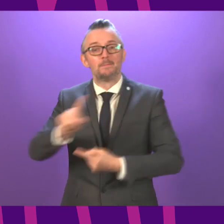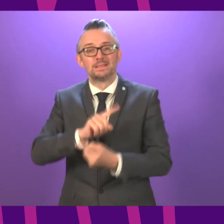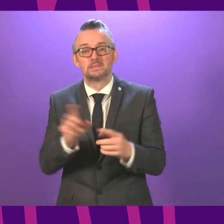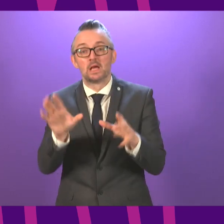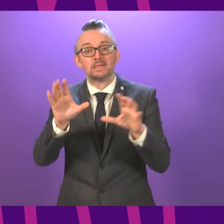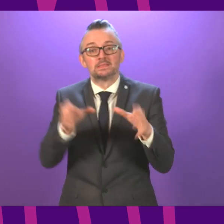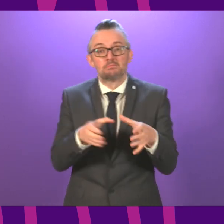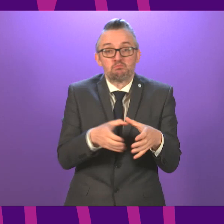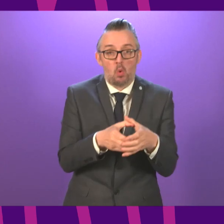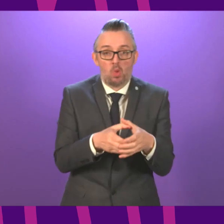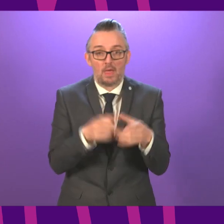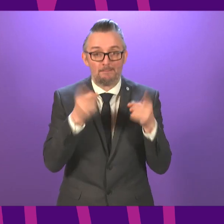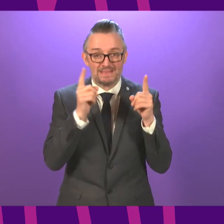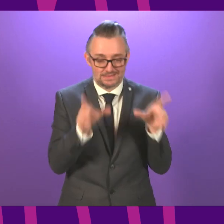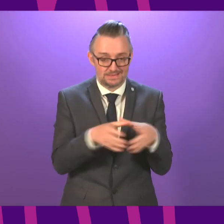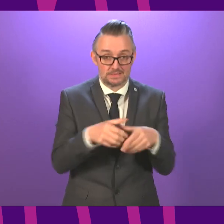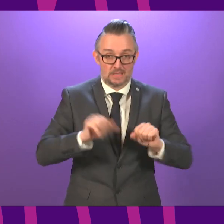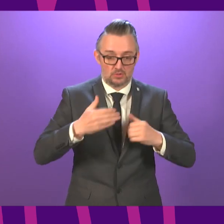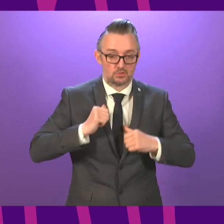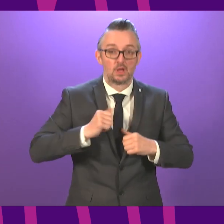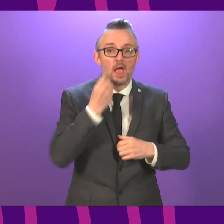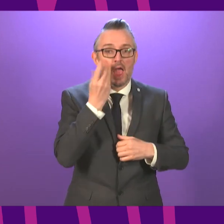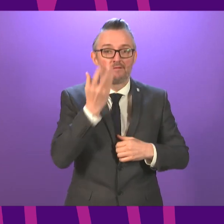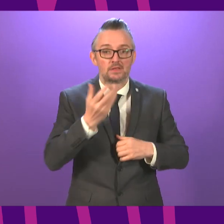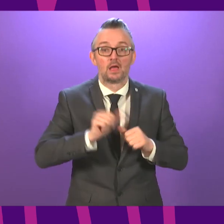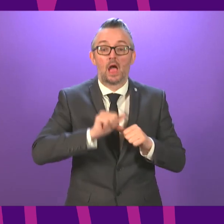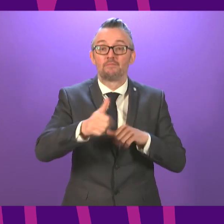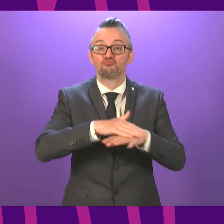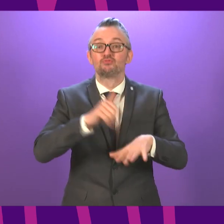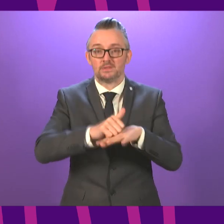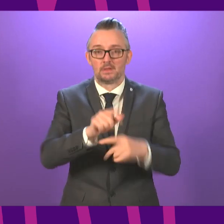and will become daily after Christmas. Those arrangements will become a 24-hours-a-day